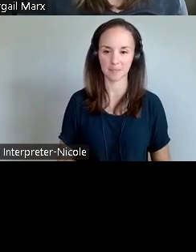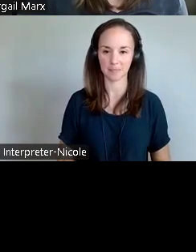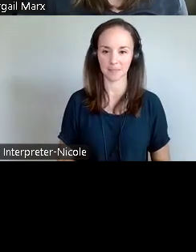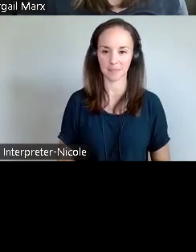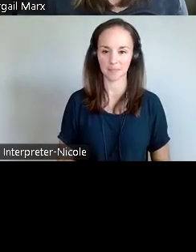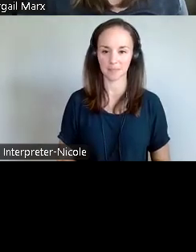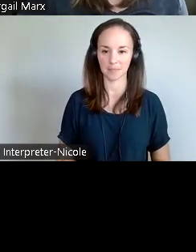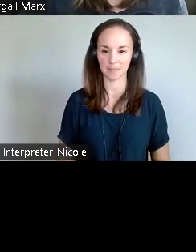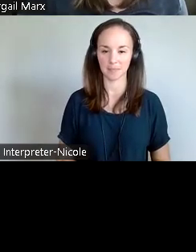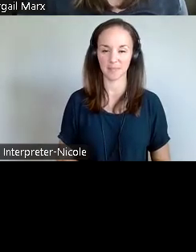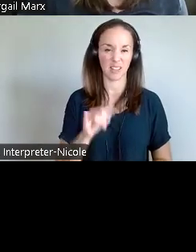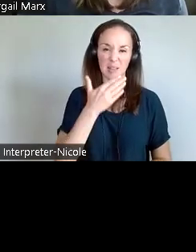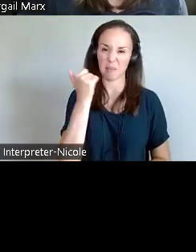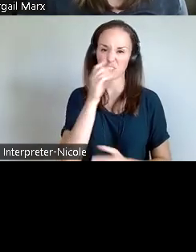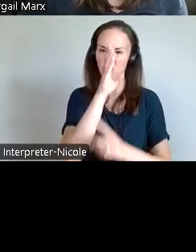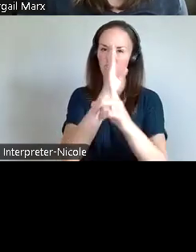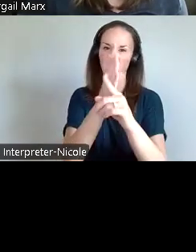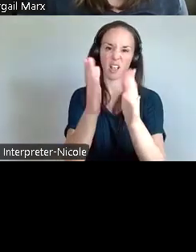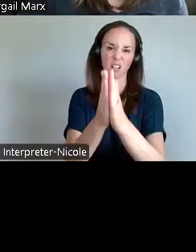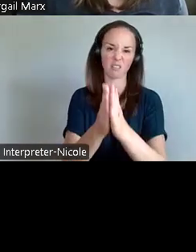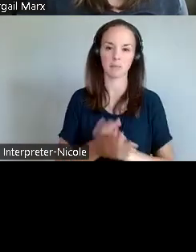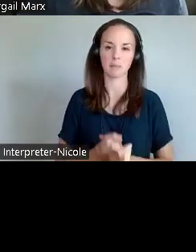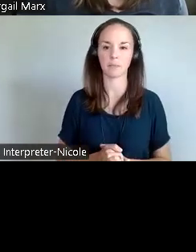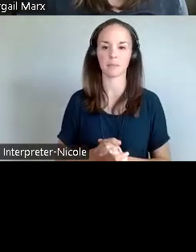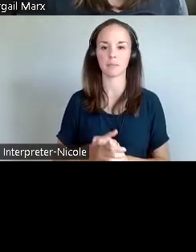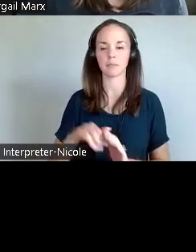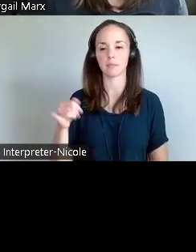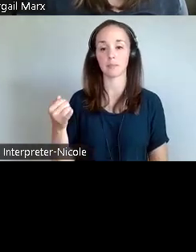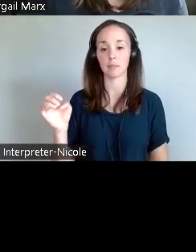that directly is the best way to find out. >> Jennifer: I think a lot of families have